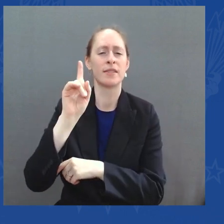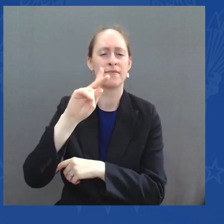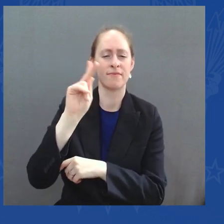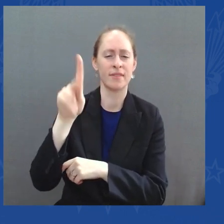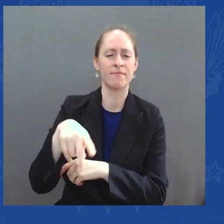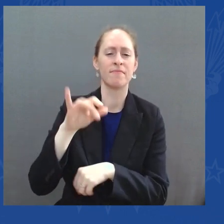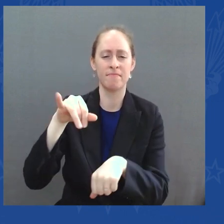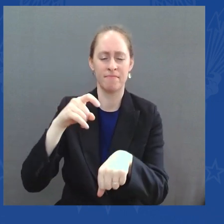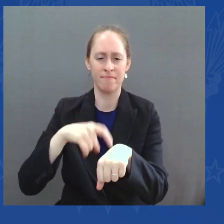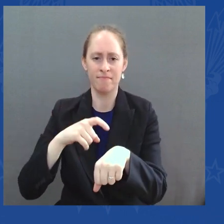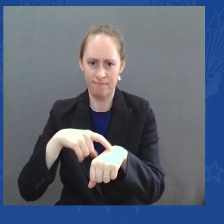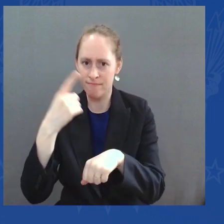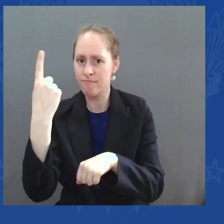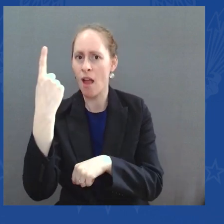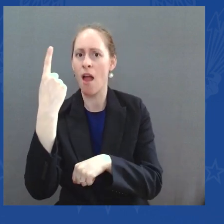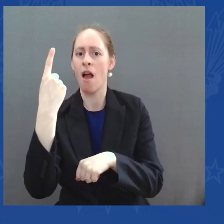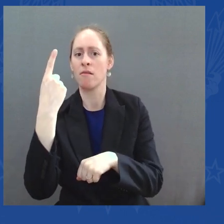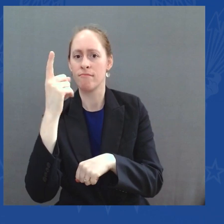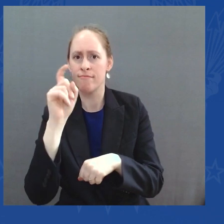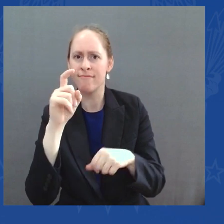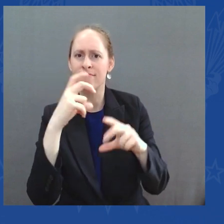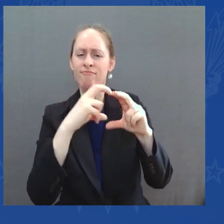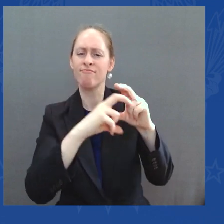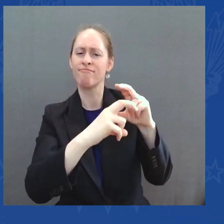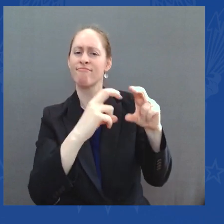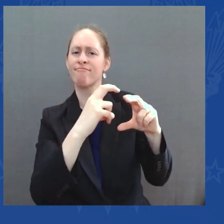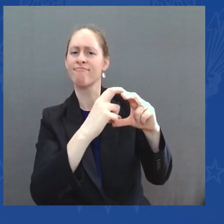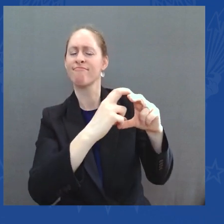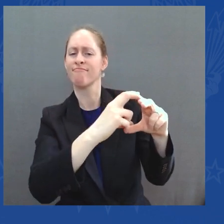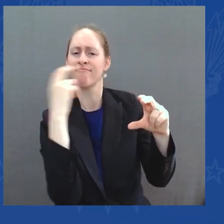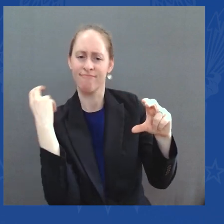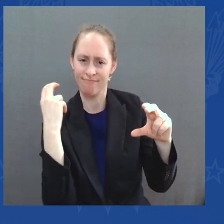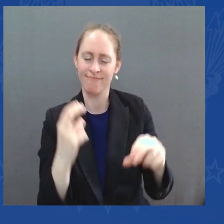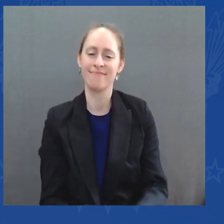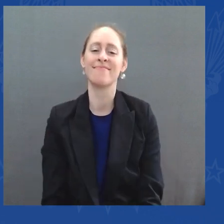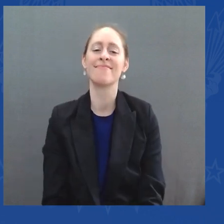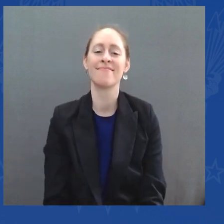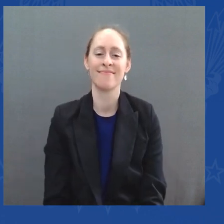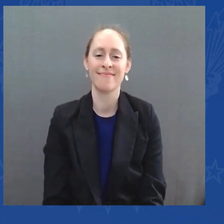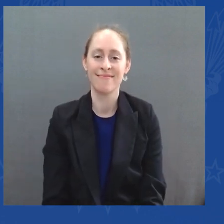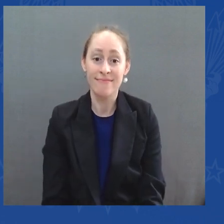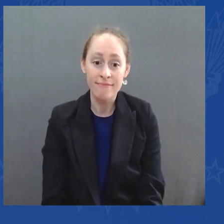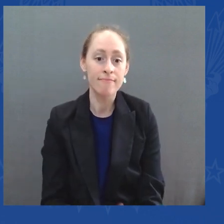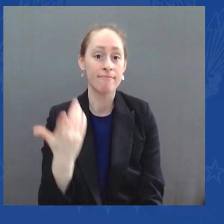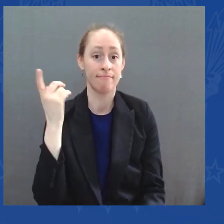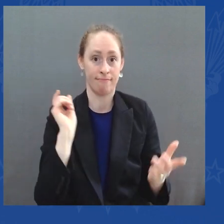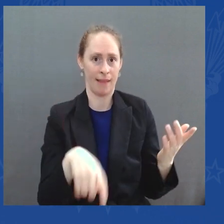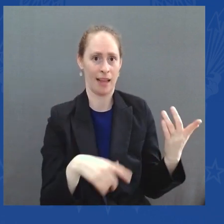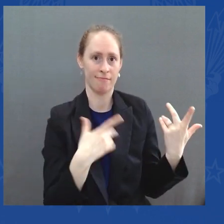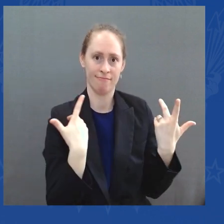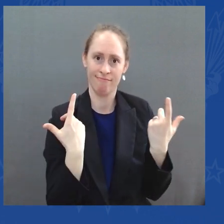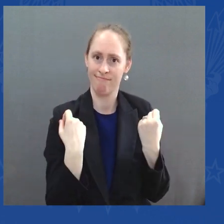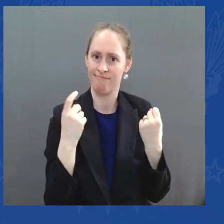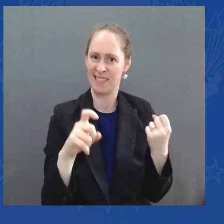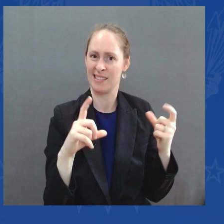I'd just -- they'd sell the cab. And so, I had to have a licensed to be able to drive it up and back. And so, during the truckers strike years later,